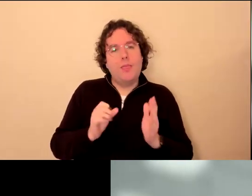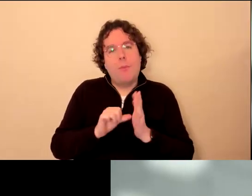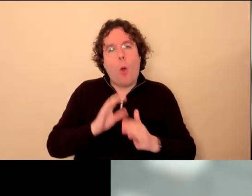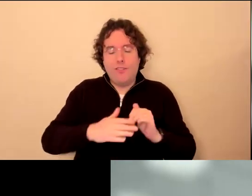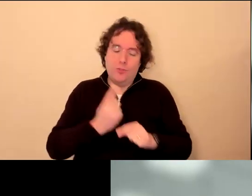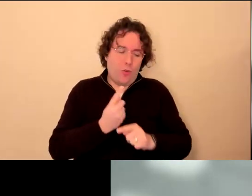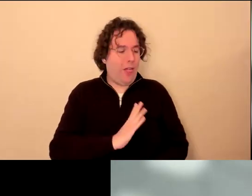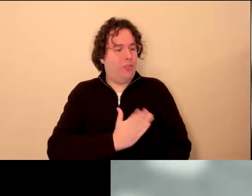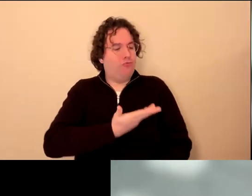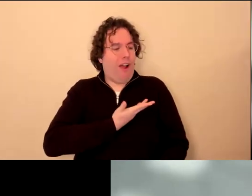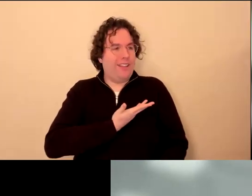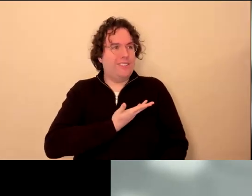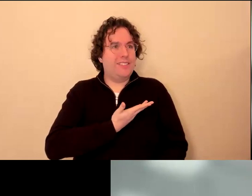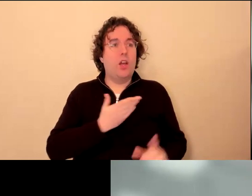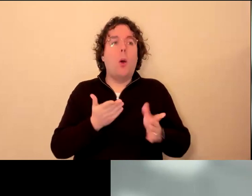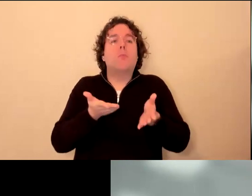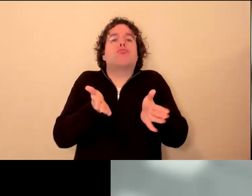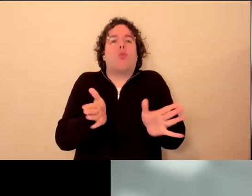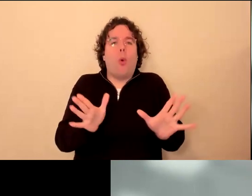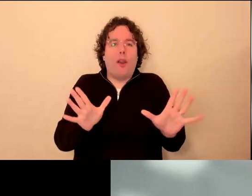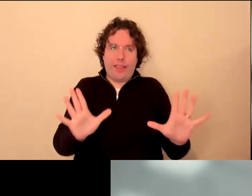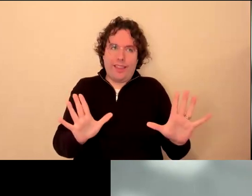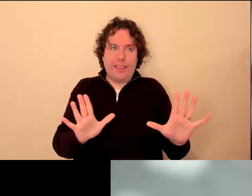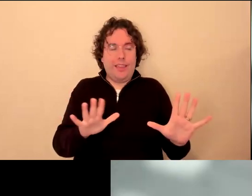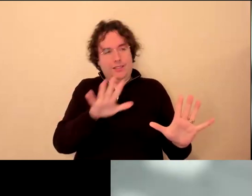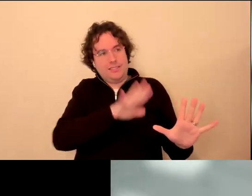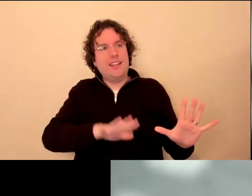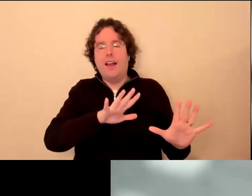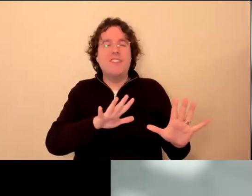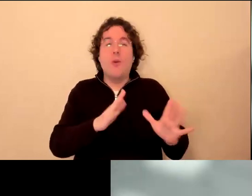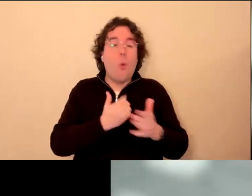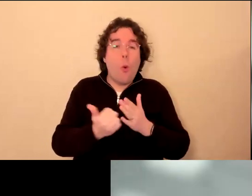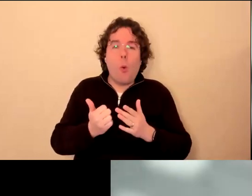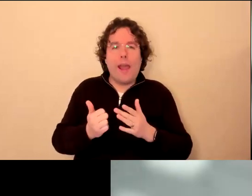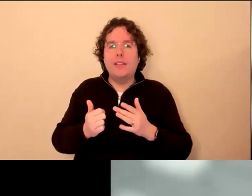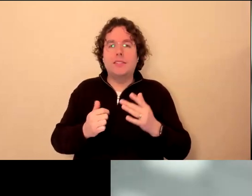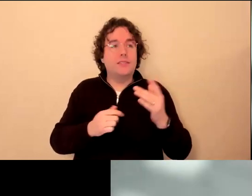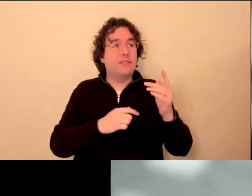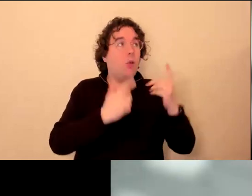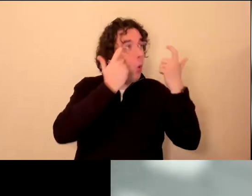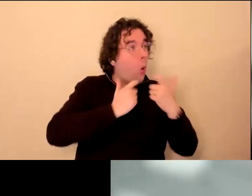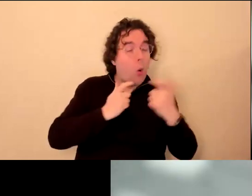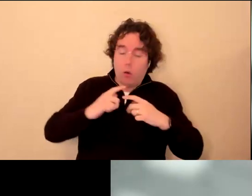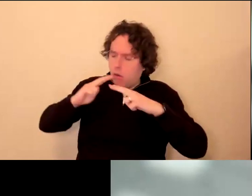is that they are always based on individual circumstances. So of course, you know, I think really, and I think,